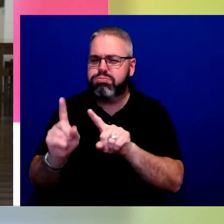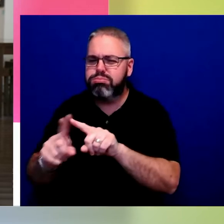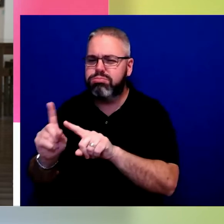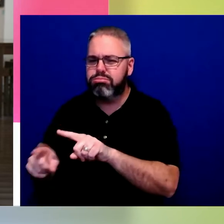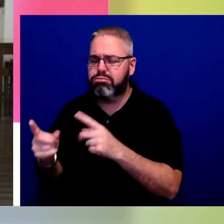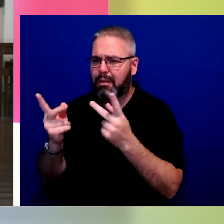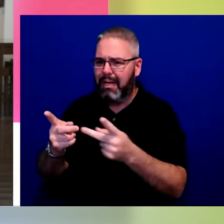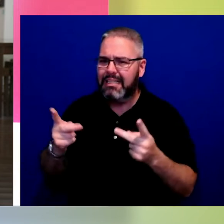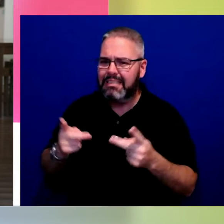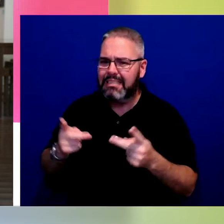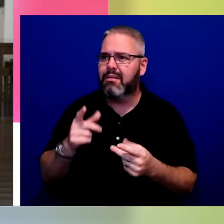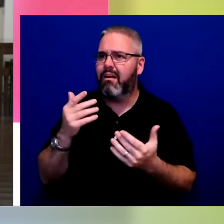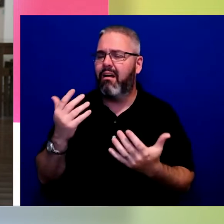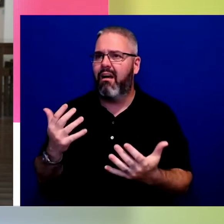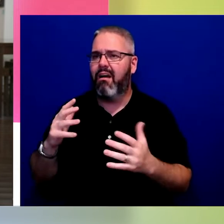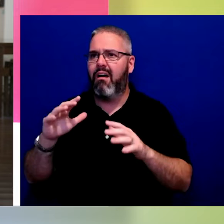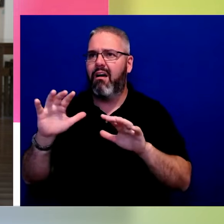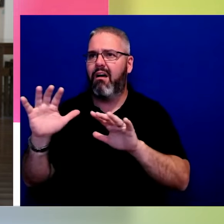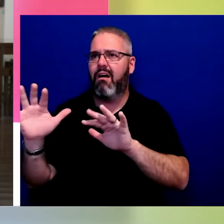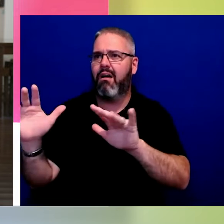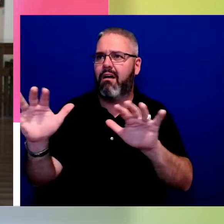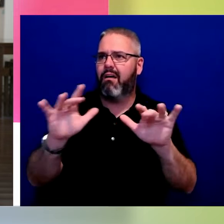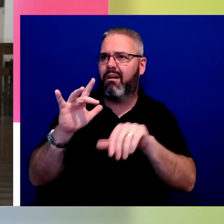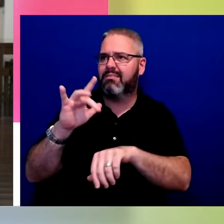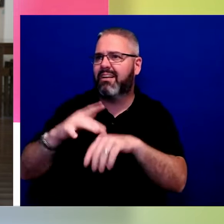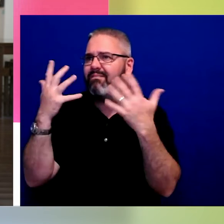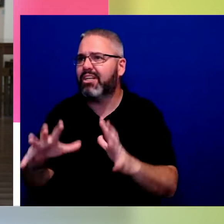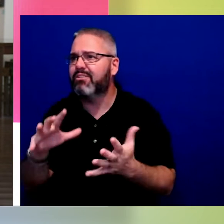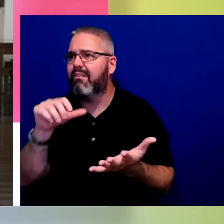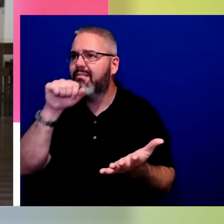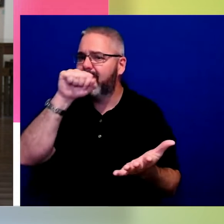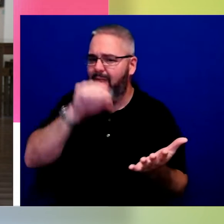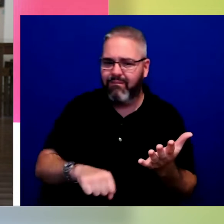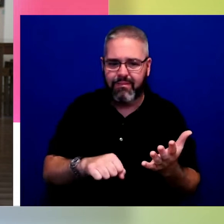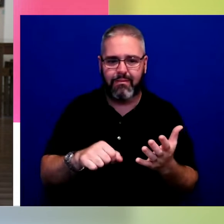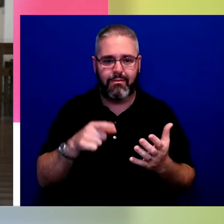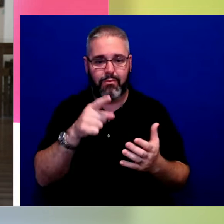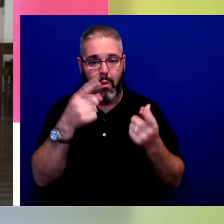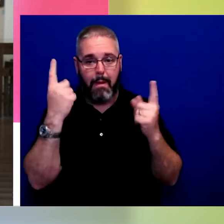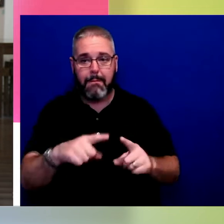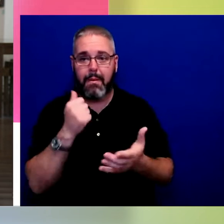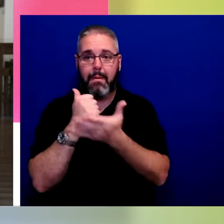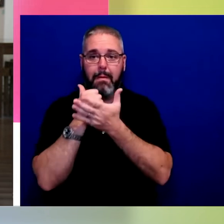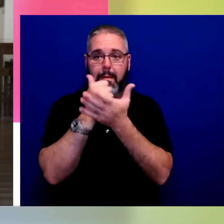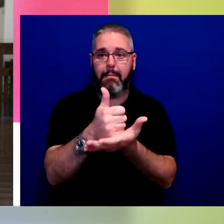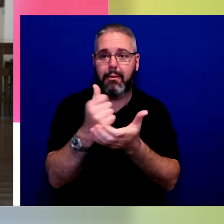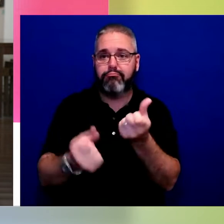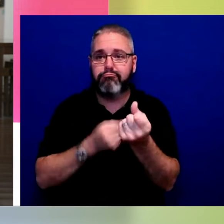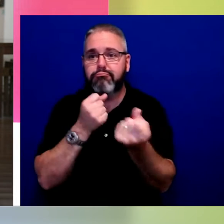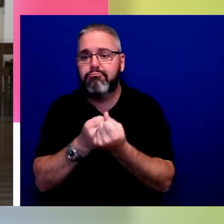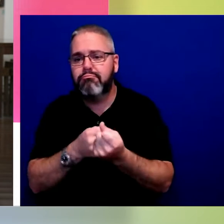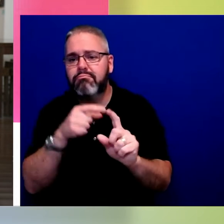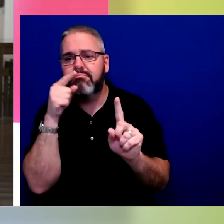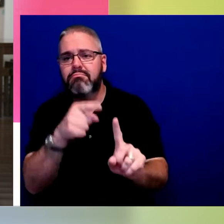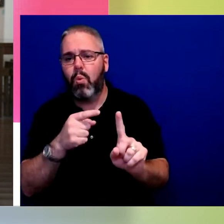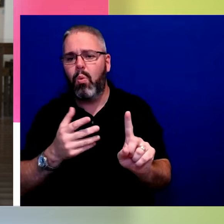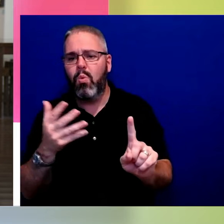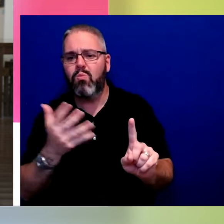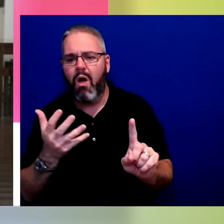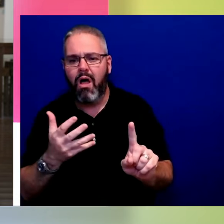and now you fund people with ALS to go on their own adventures. What is it about travel,